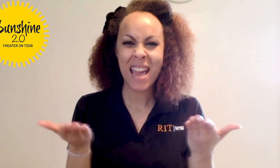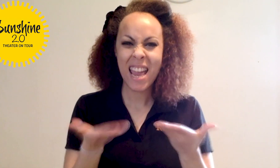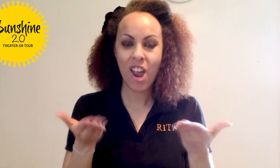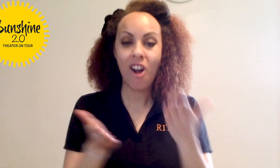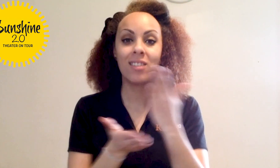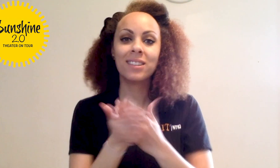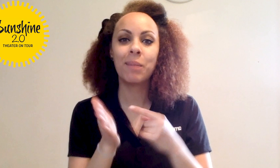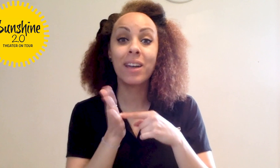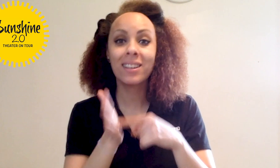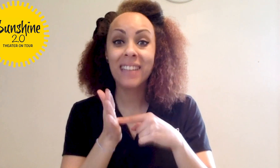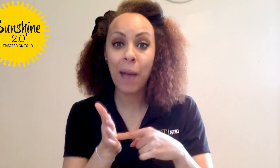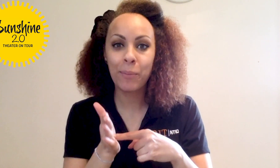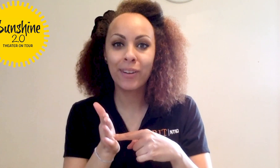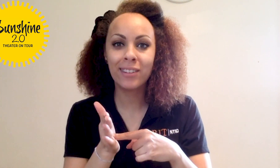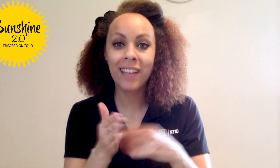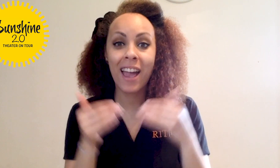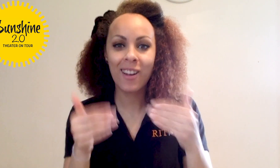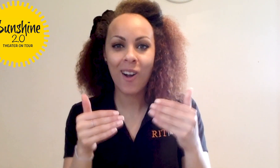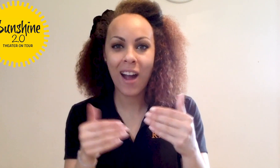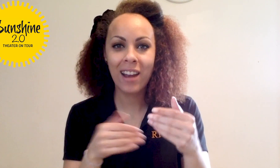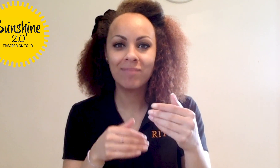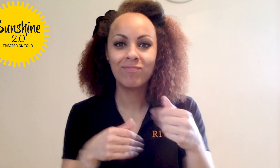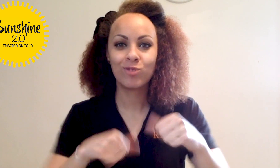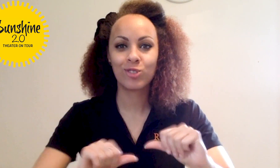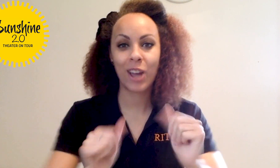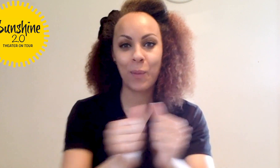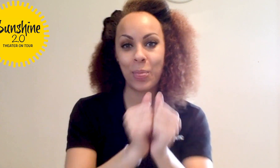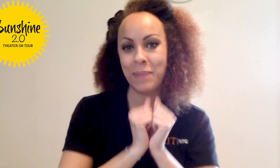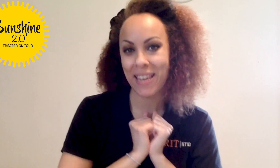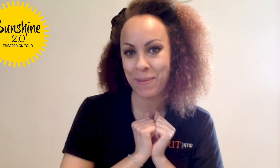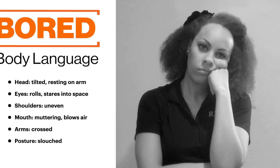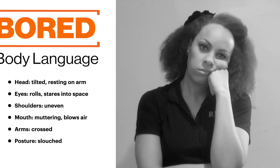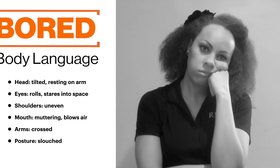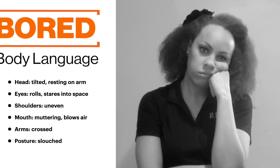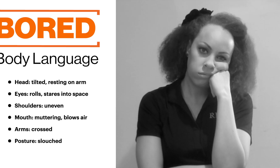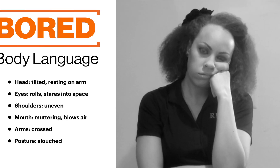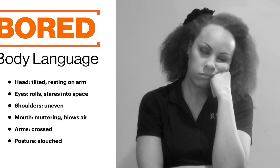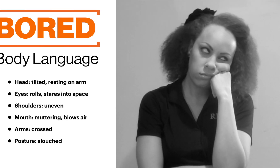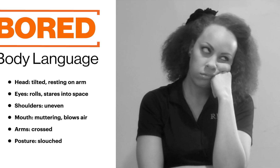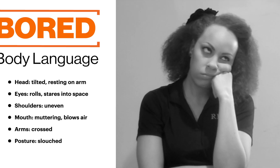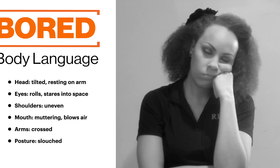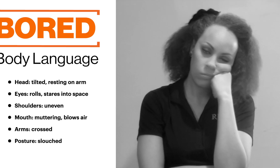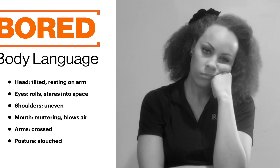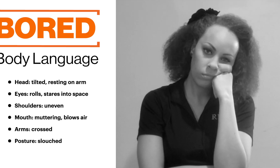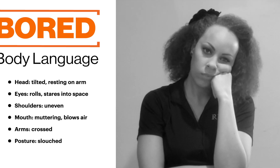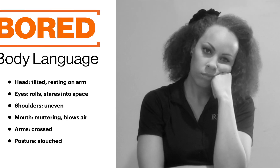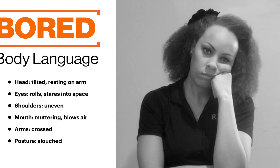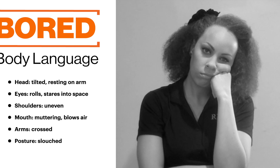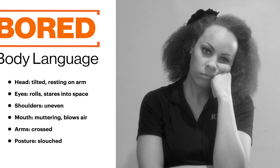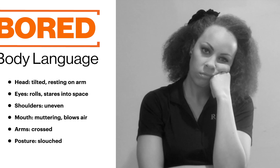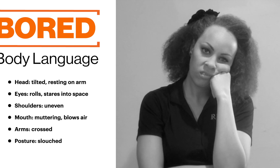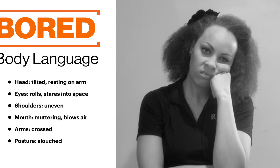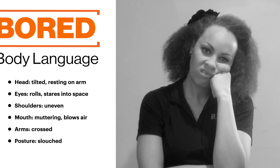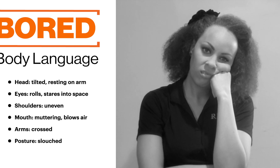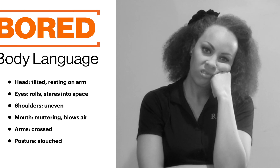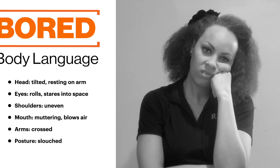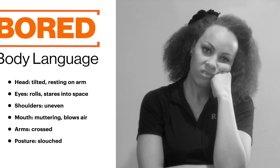Here are some examples. So go ahead and try them with me! Bored